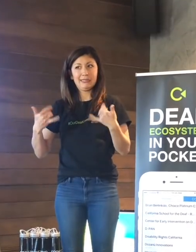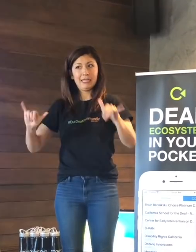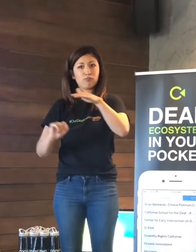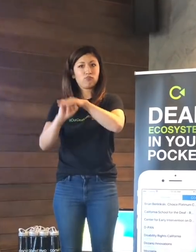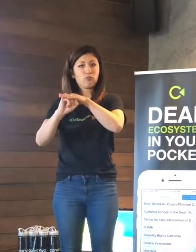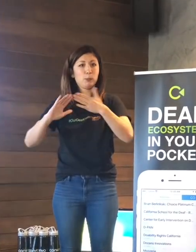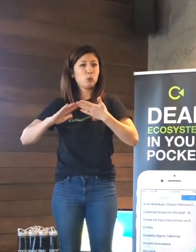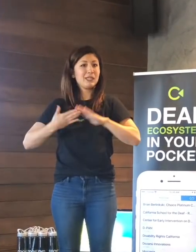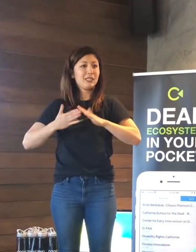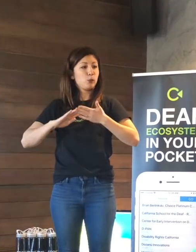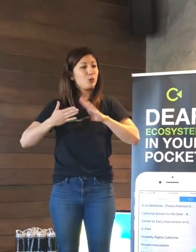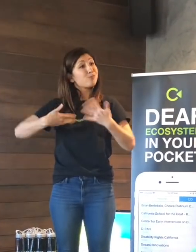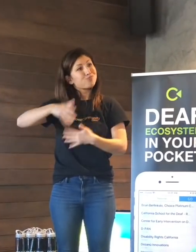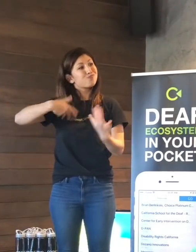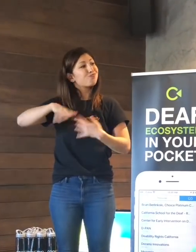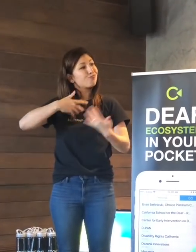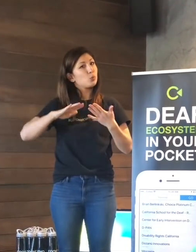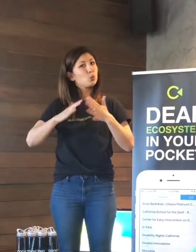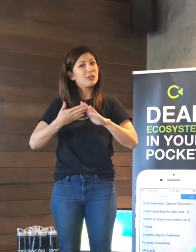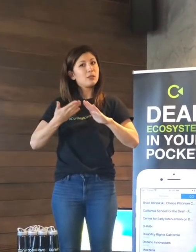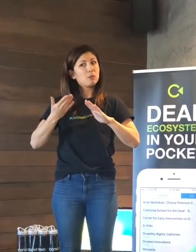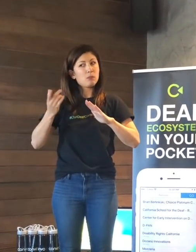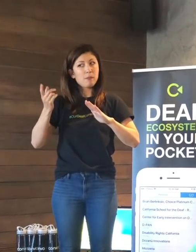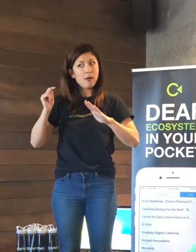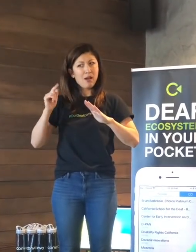Then we're still capped at a community.